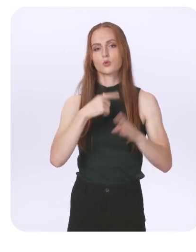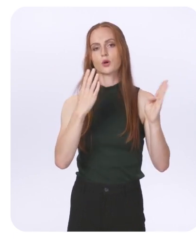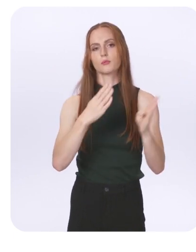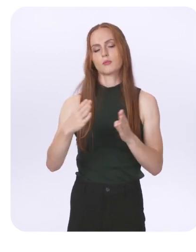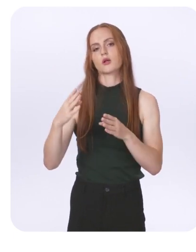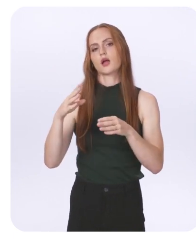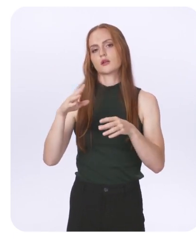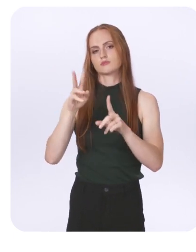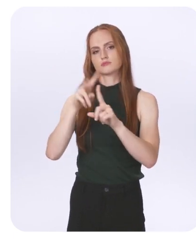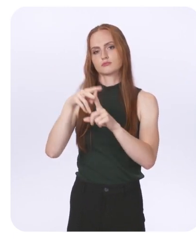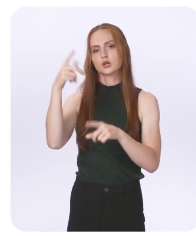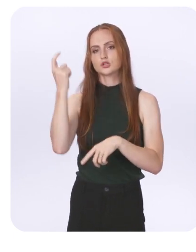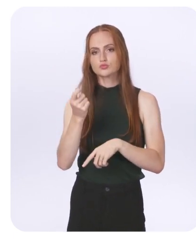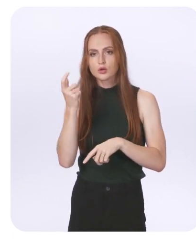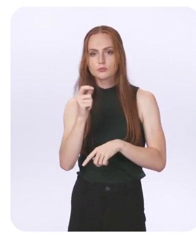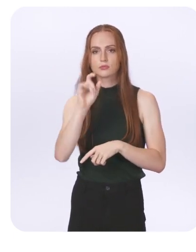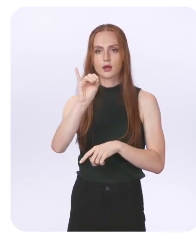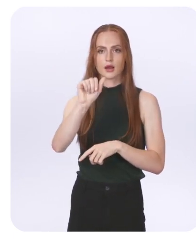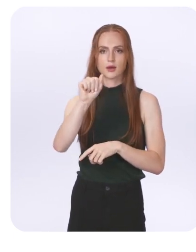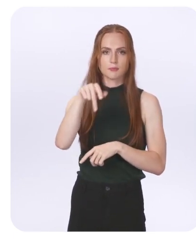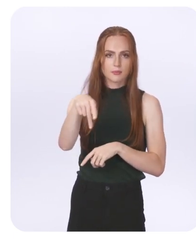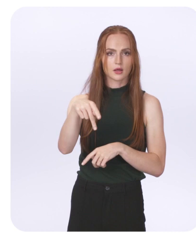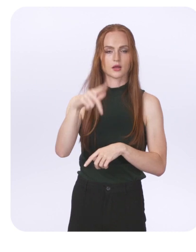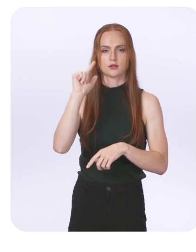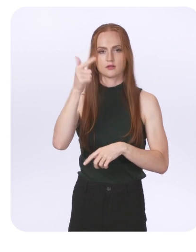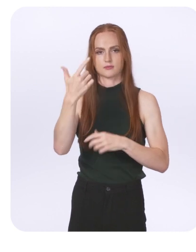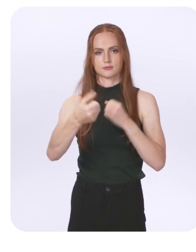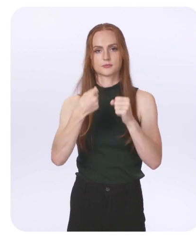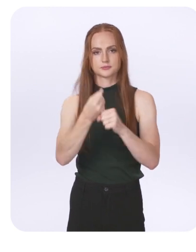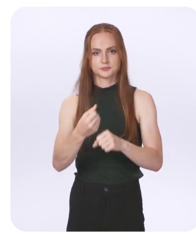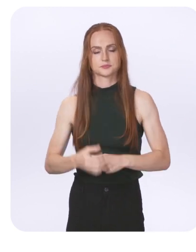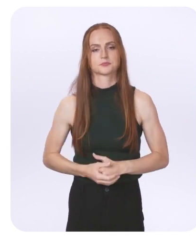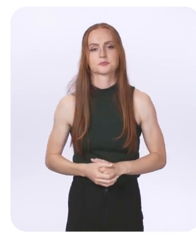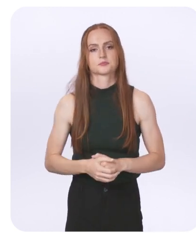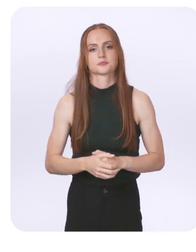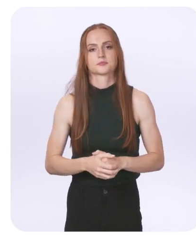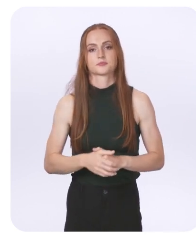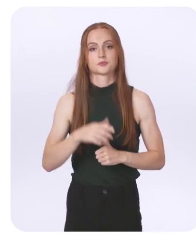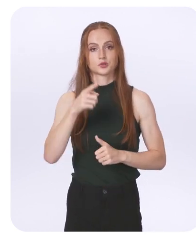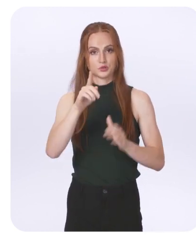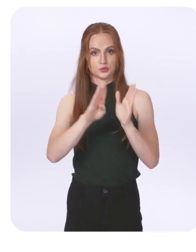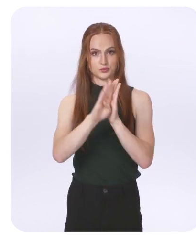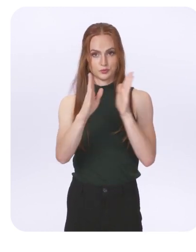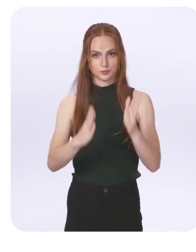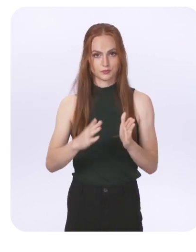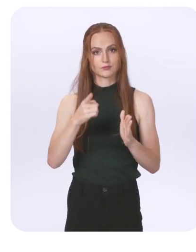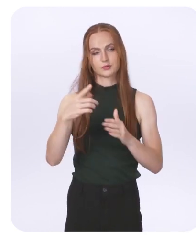We have a high level analytics page to help you evaluate the ROI of different code campaigns.